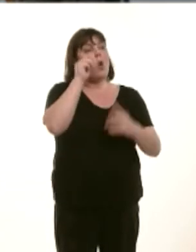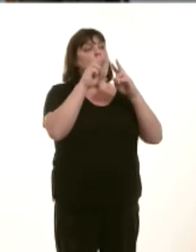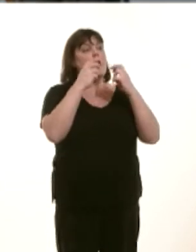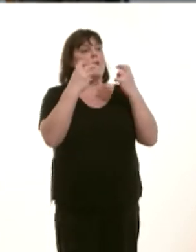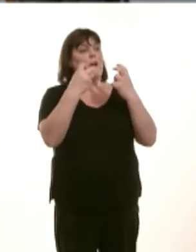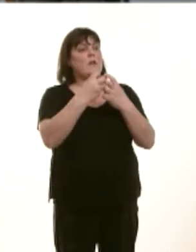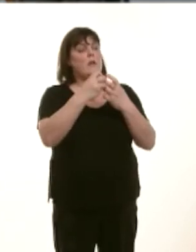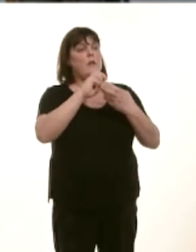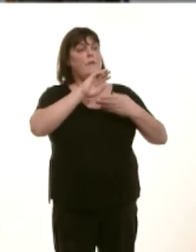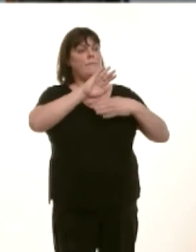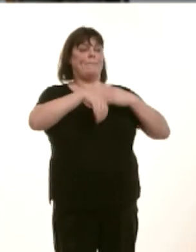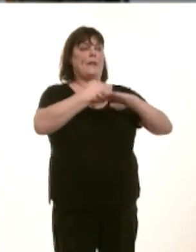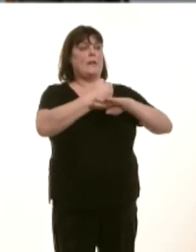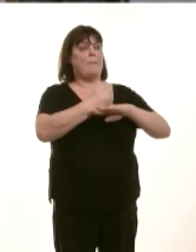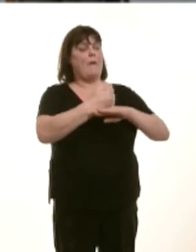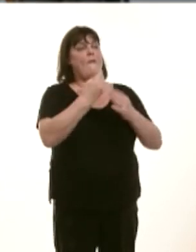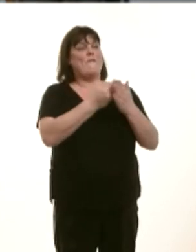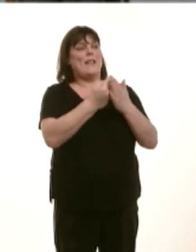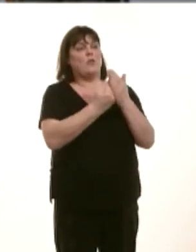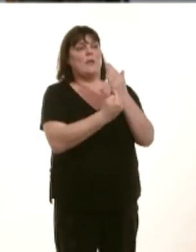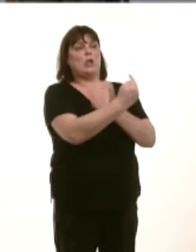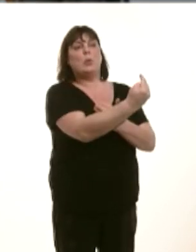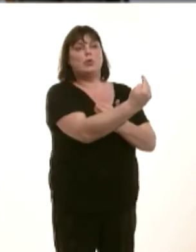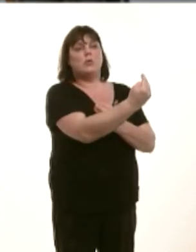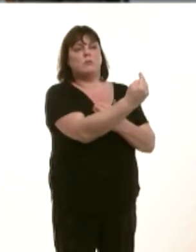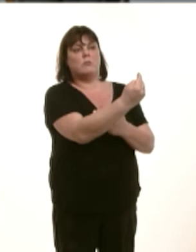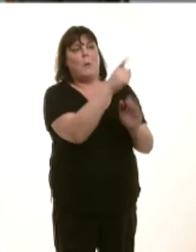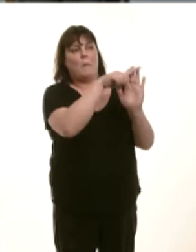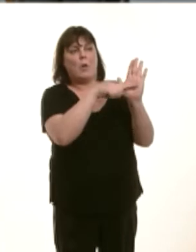policy to support and promote all of the benefits, tax credits and financial help available to